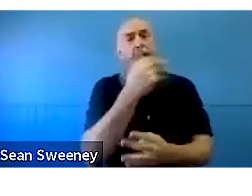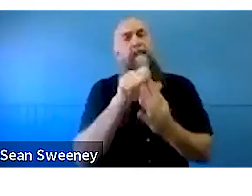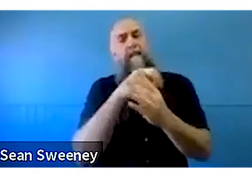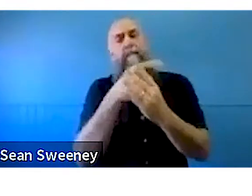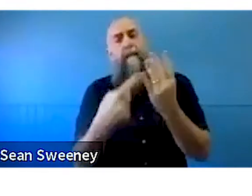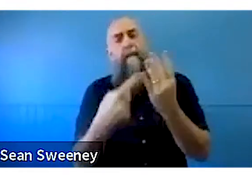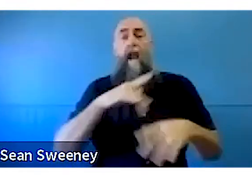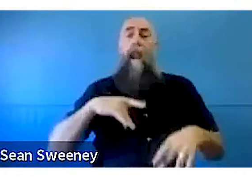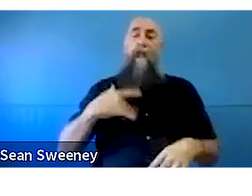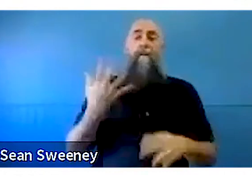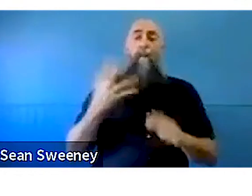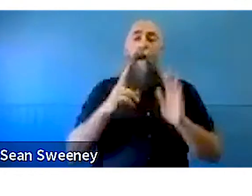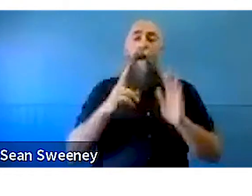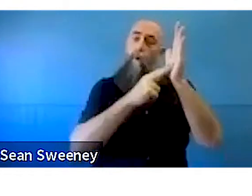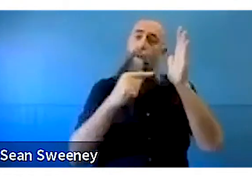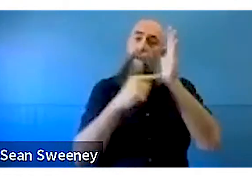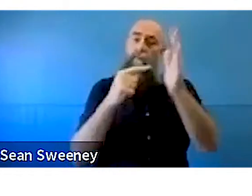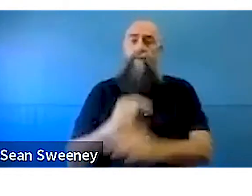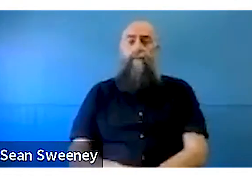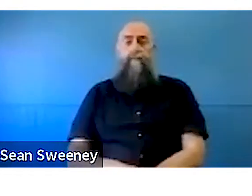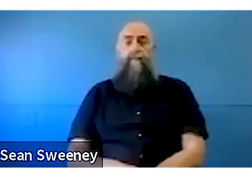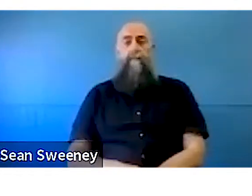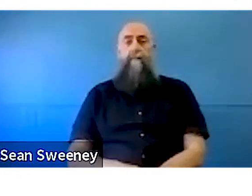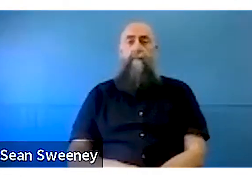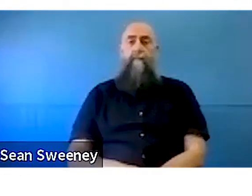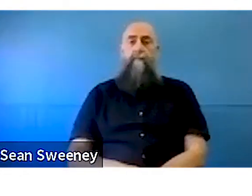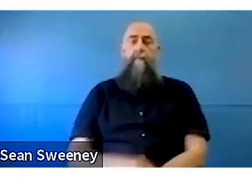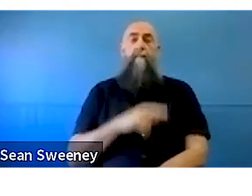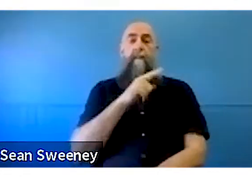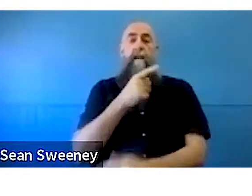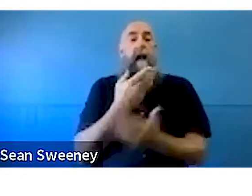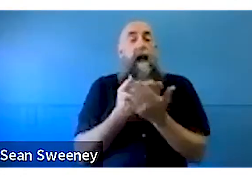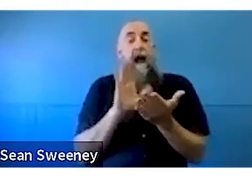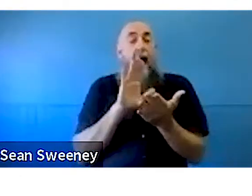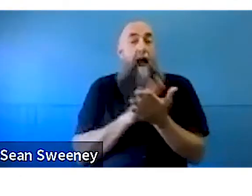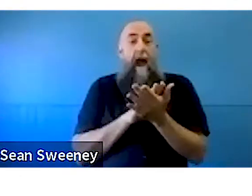He gets around the community in his little wheelchair.